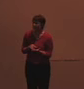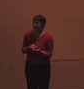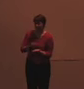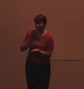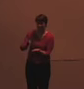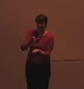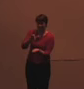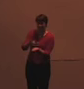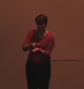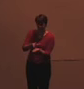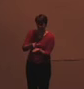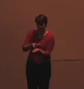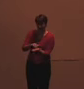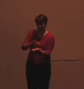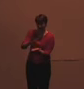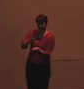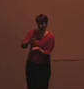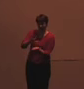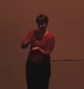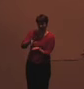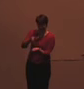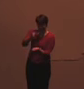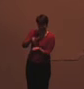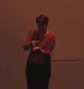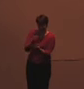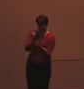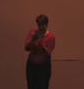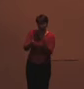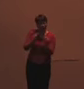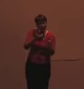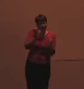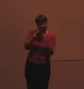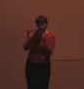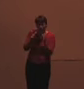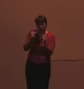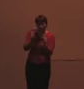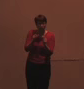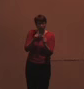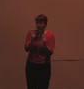will see which categories, which directions, every categories surrounding you.